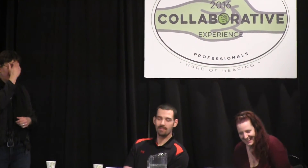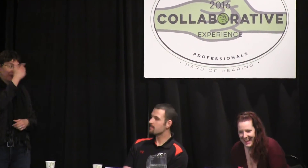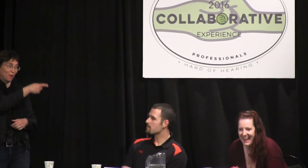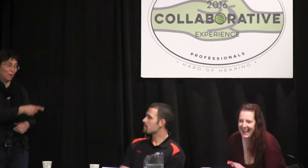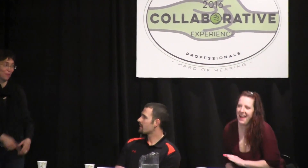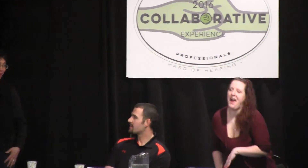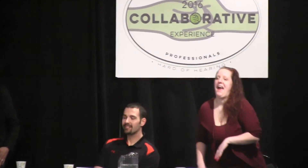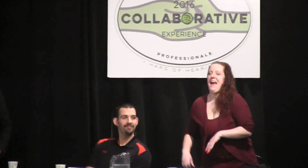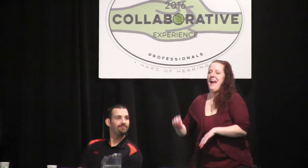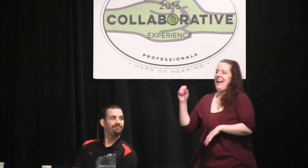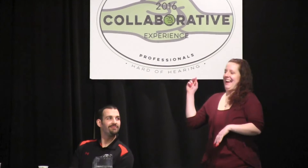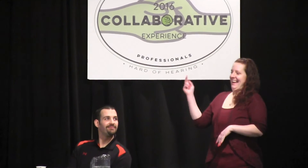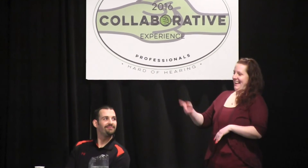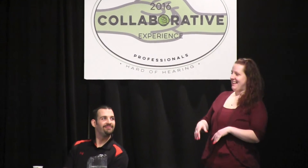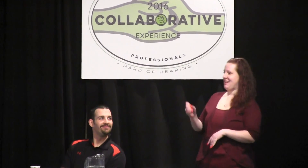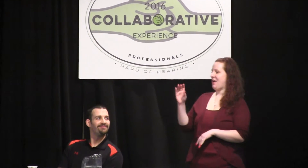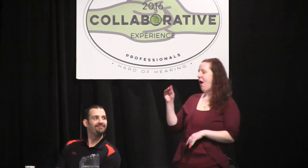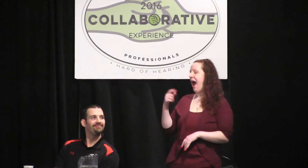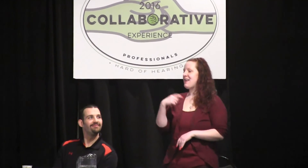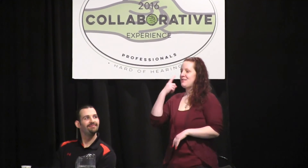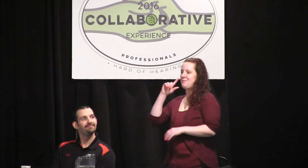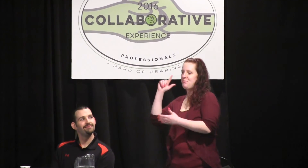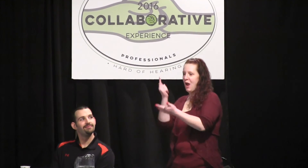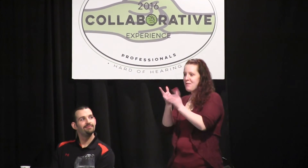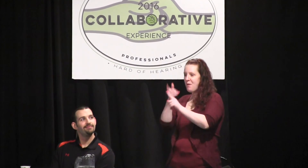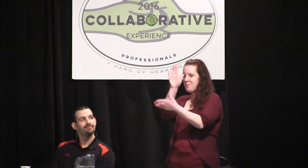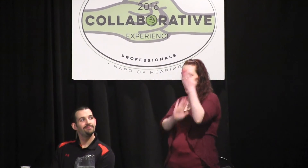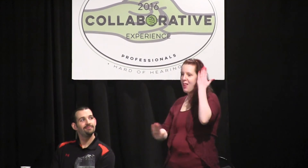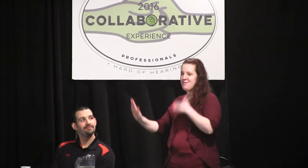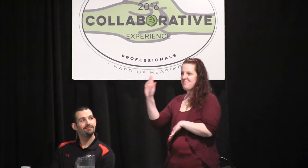You've had your own challenges. I know. Brandi: Well, okay,